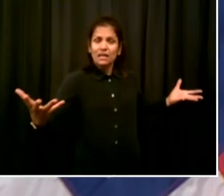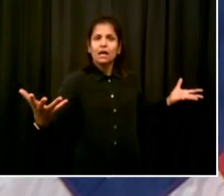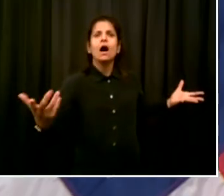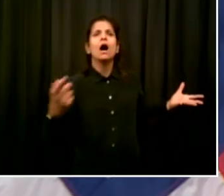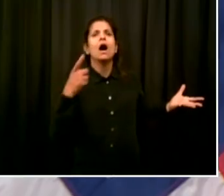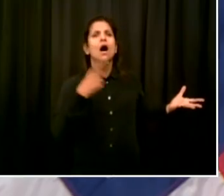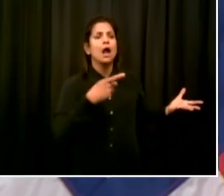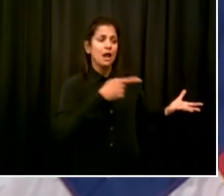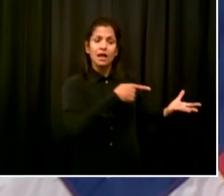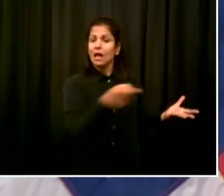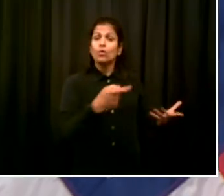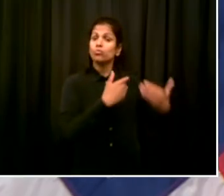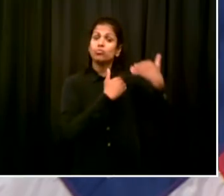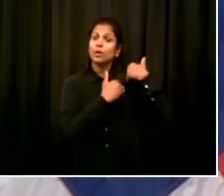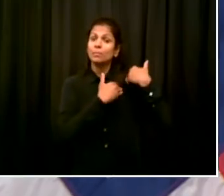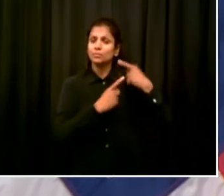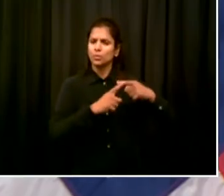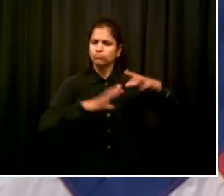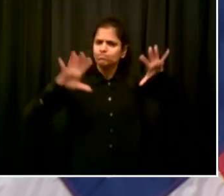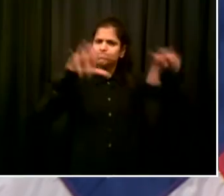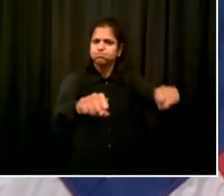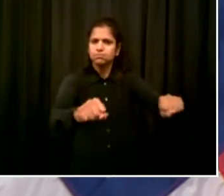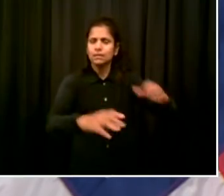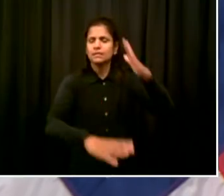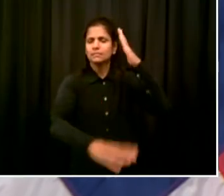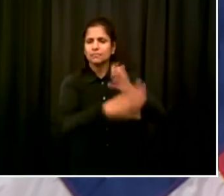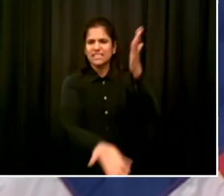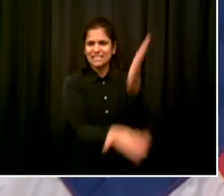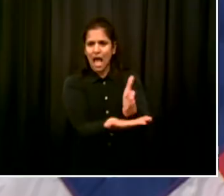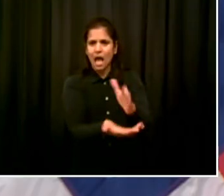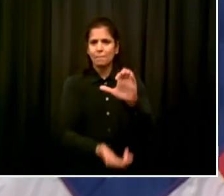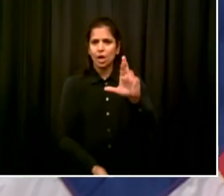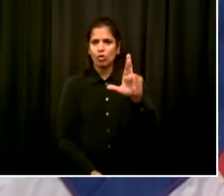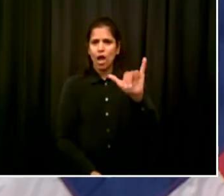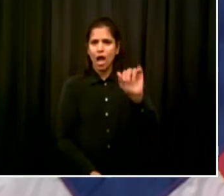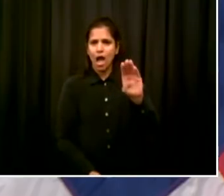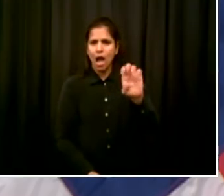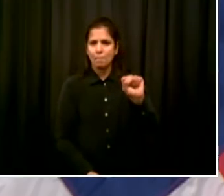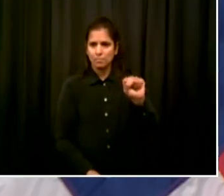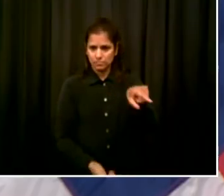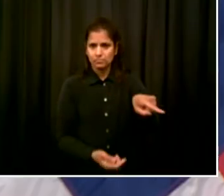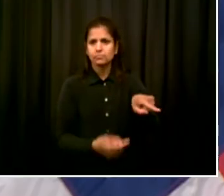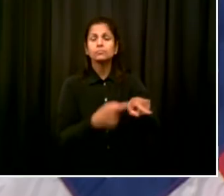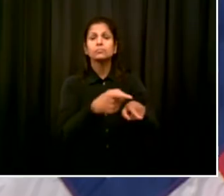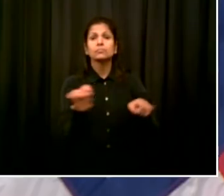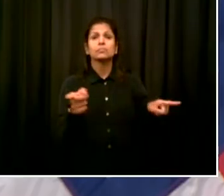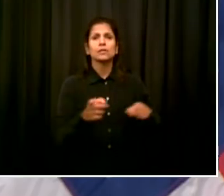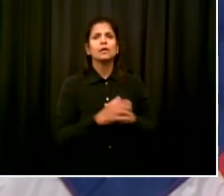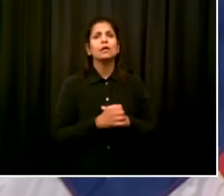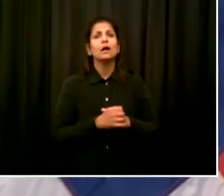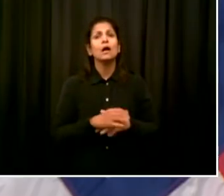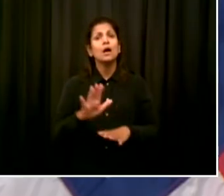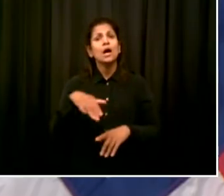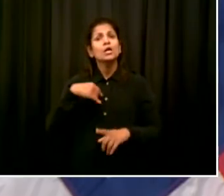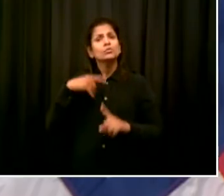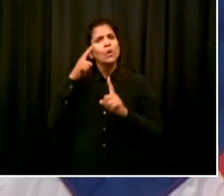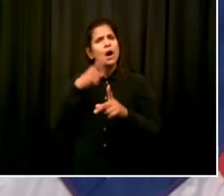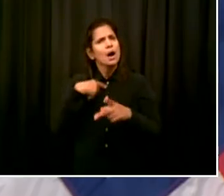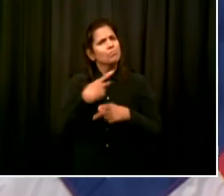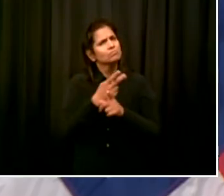CLOTHES WE ARE ALL COMMITTED O T EXACTLY WHAT WE ARE DOING HERE